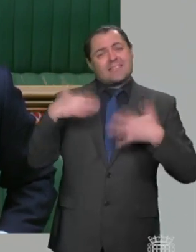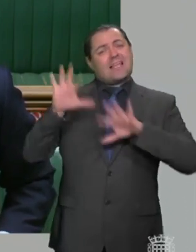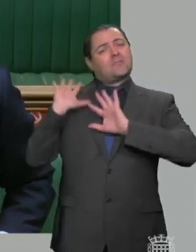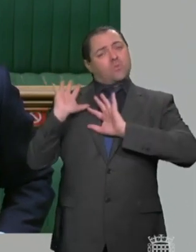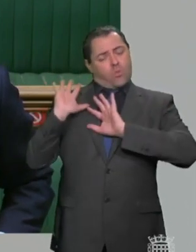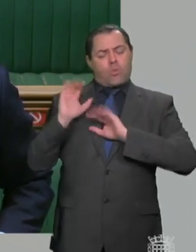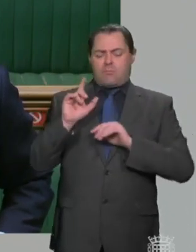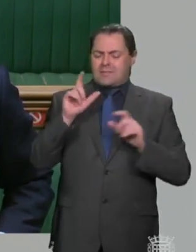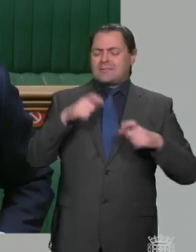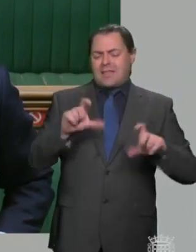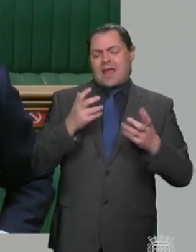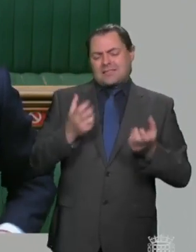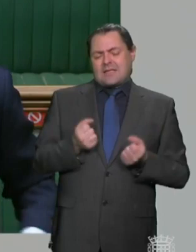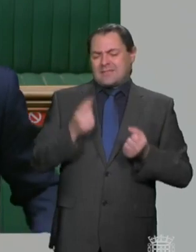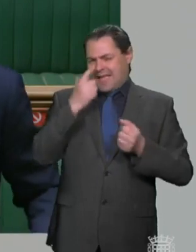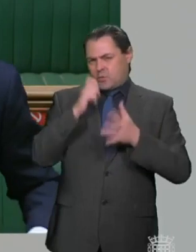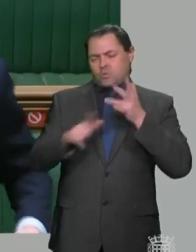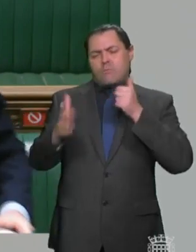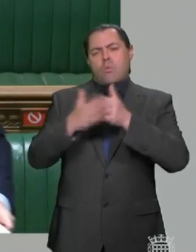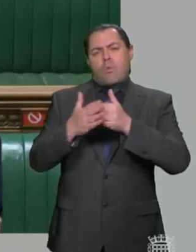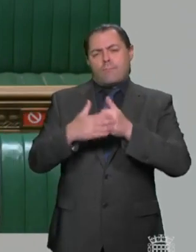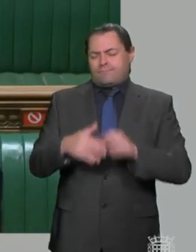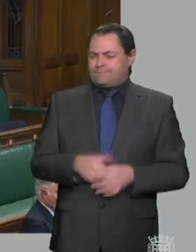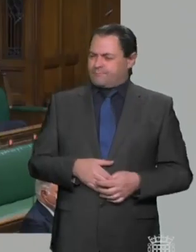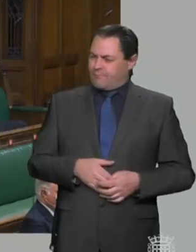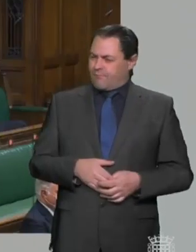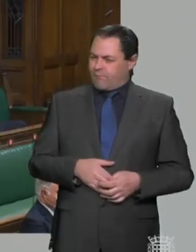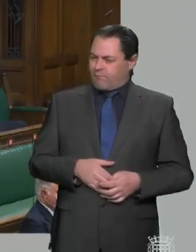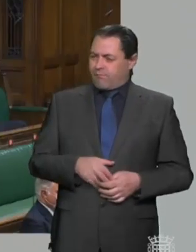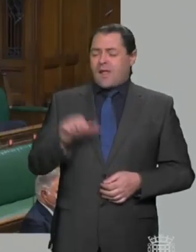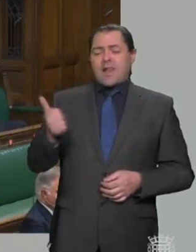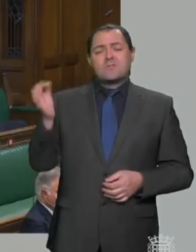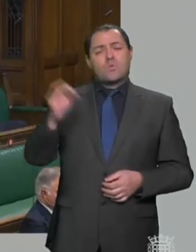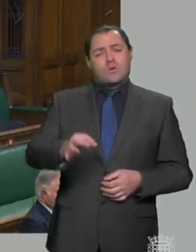perfectly accept that there is more to be done. >> Anthony Browne (South Cambridgeshire) (Con)